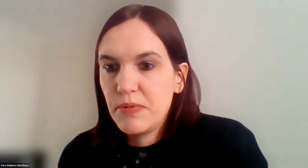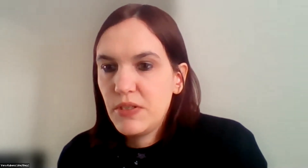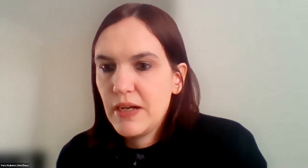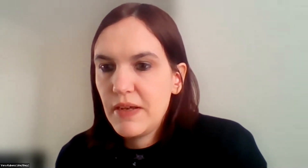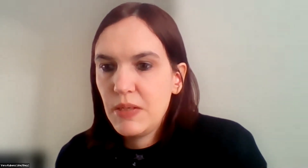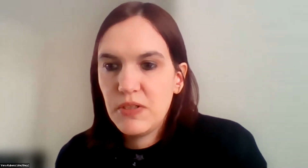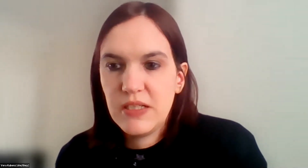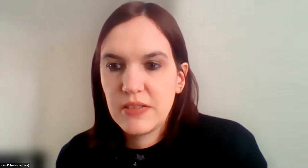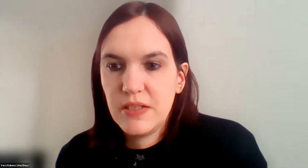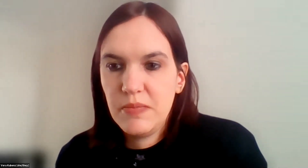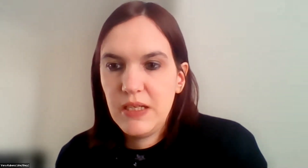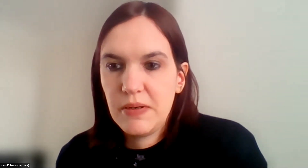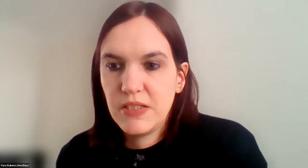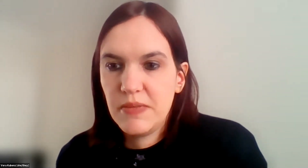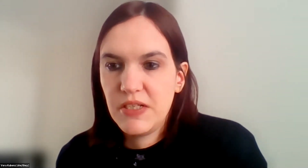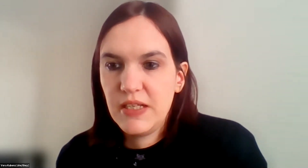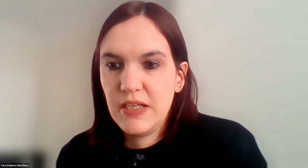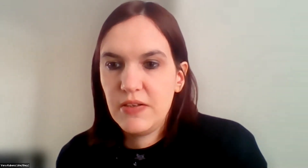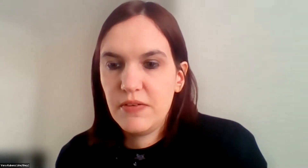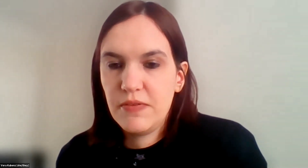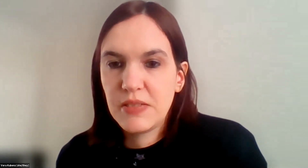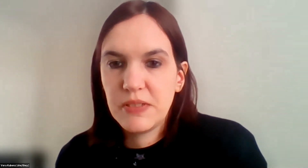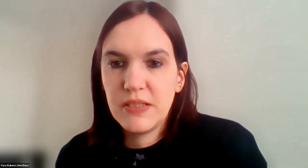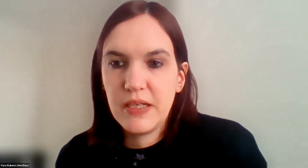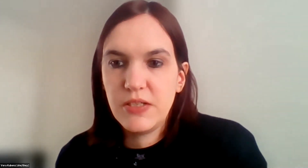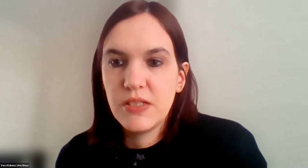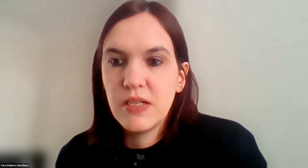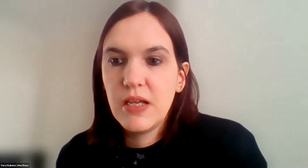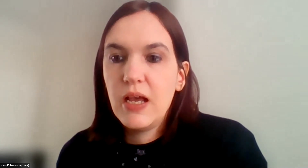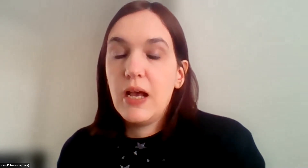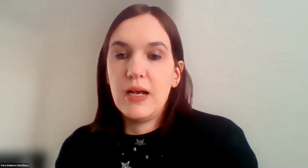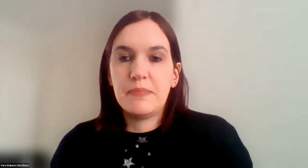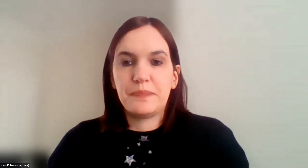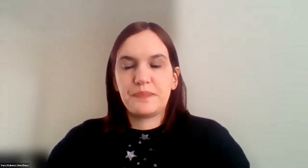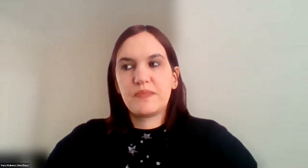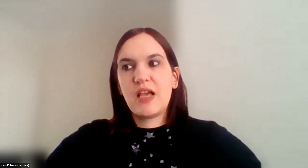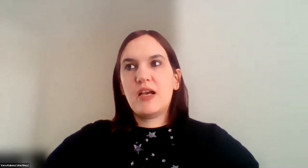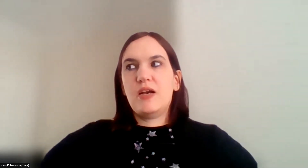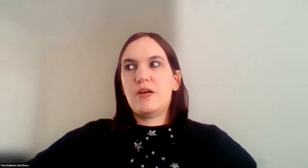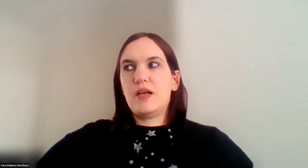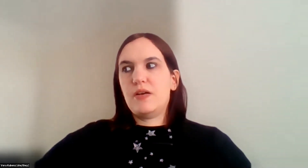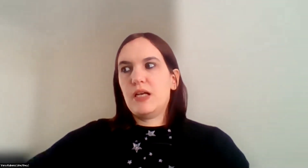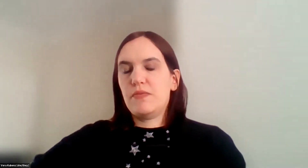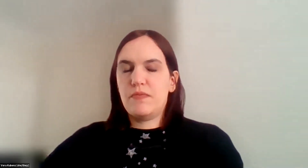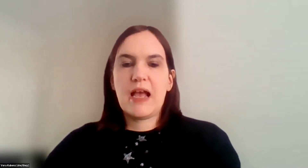the workshop. Do you have any more details on the media plans you mentioned at the end of the first presentation?"